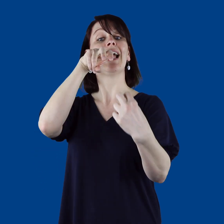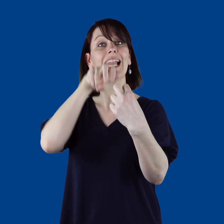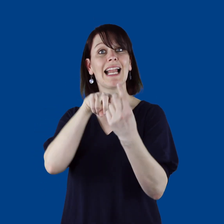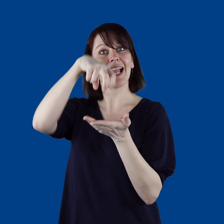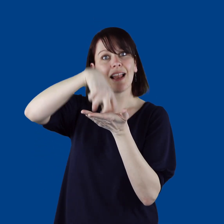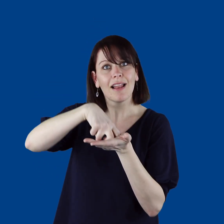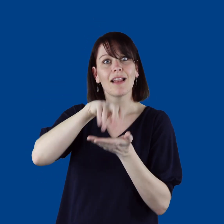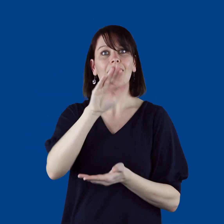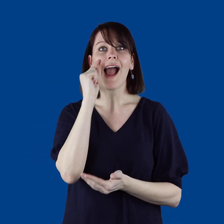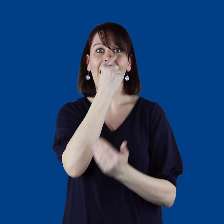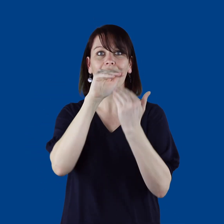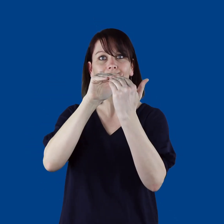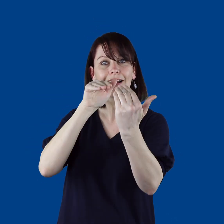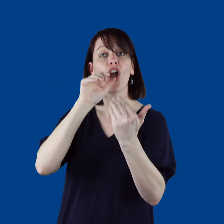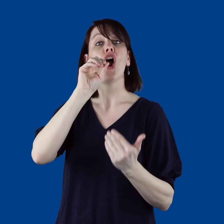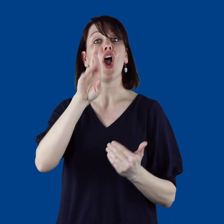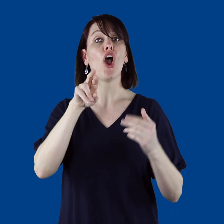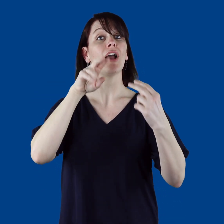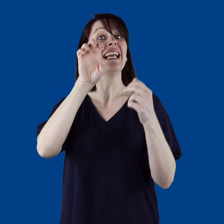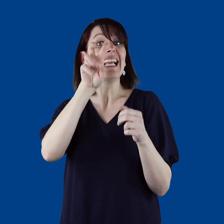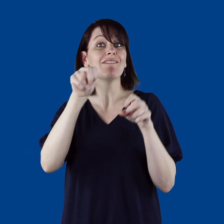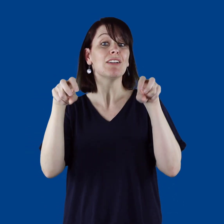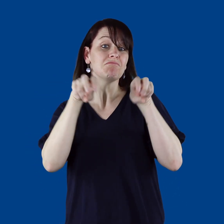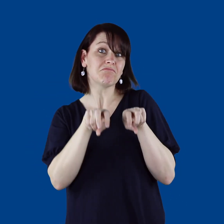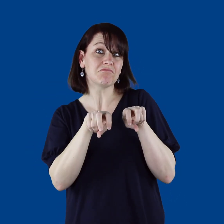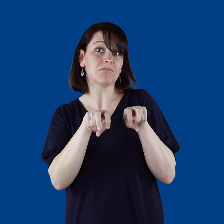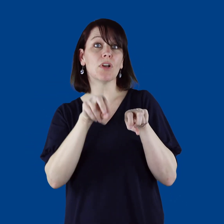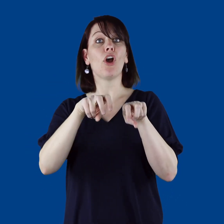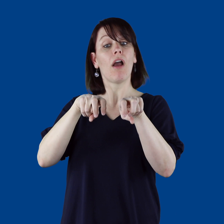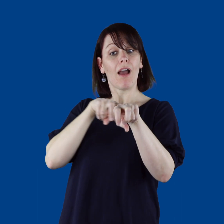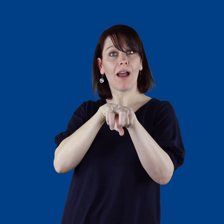their eye gaze too much or run the risk of missing information. You can either sit across from the